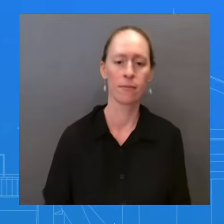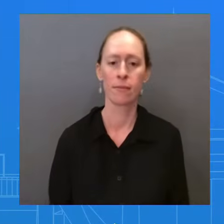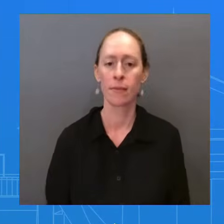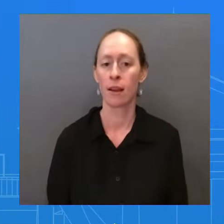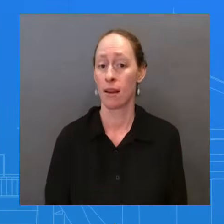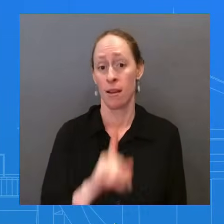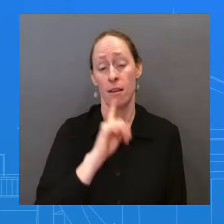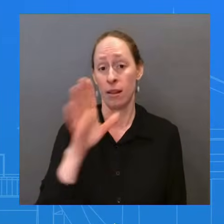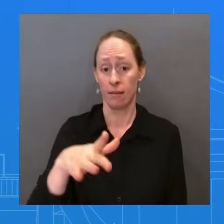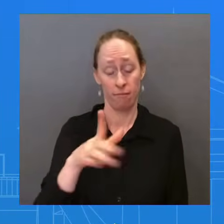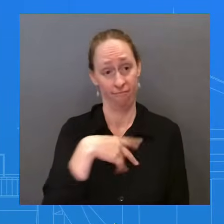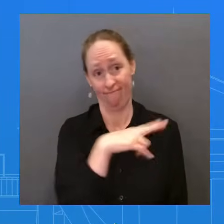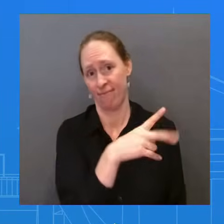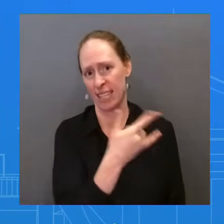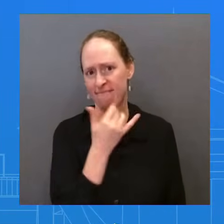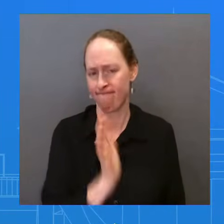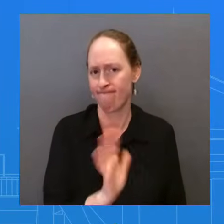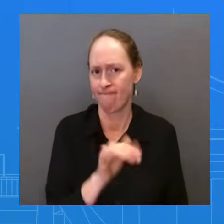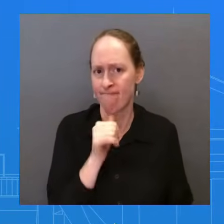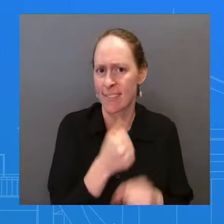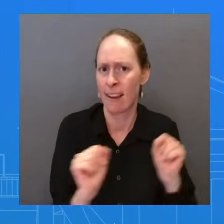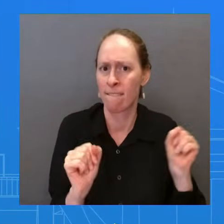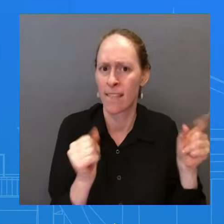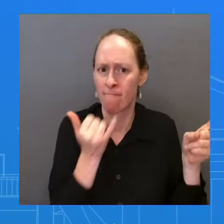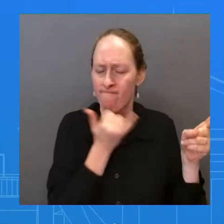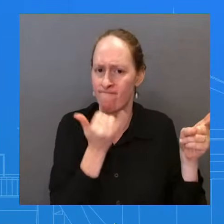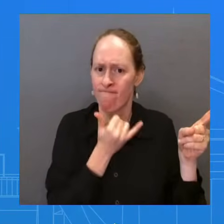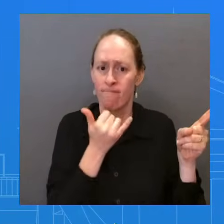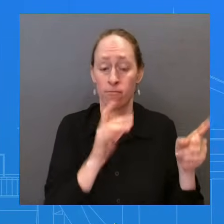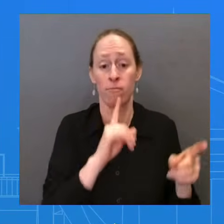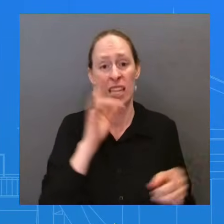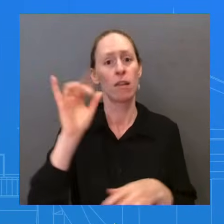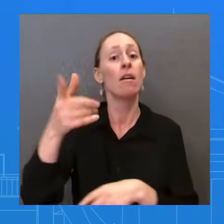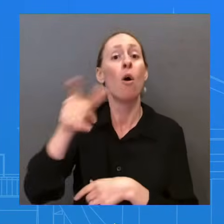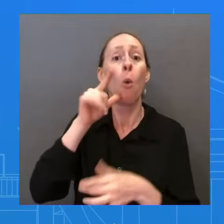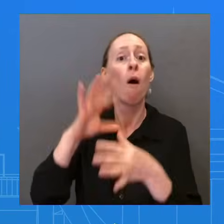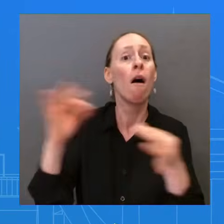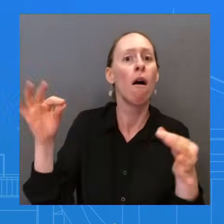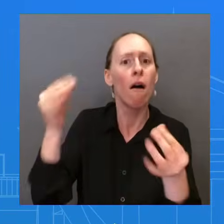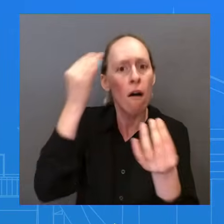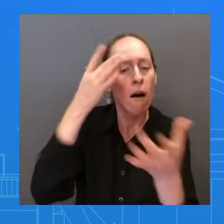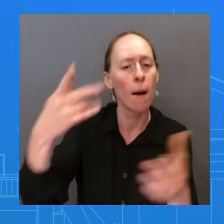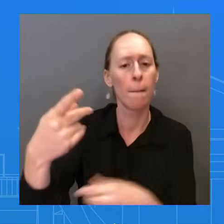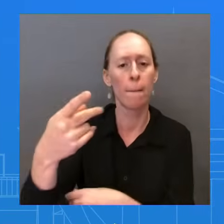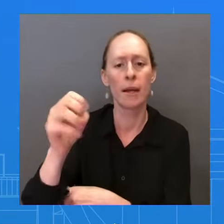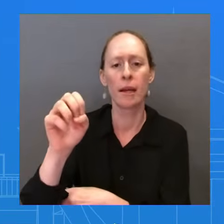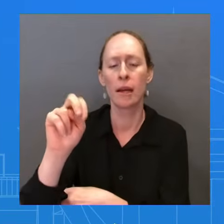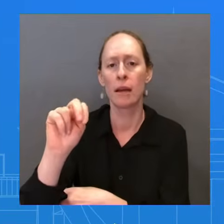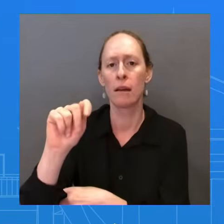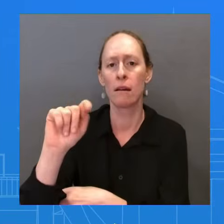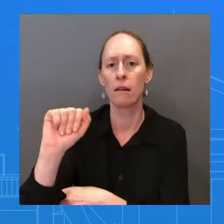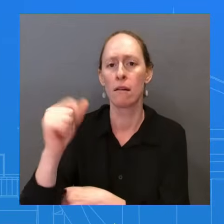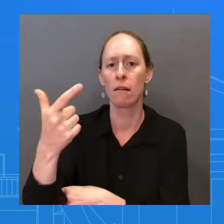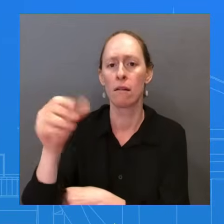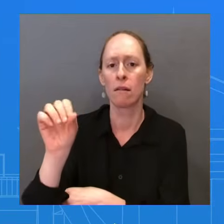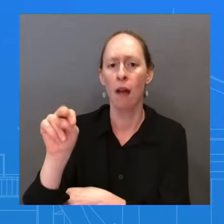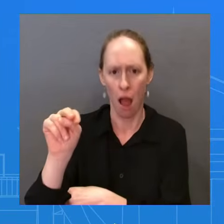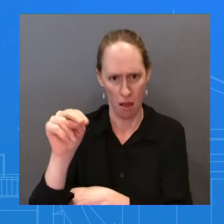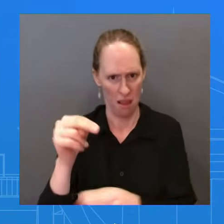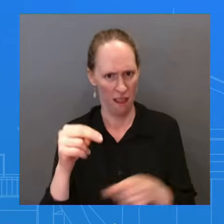You can see that they forced that RC-135 to go through the jet wash of the Chinese fighter,